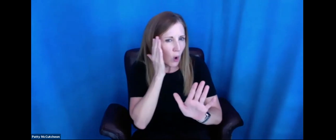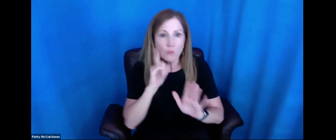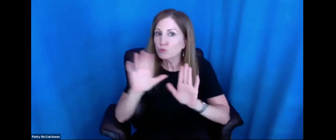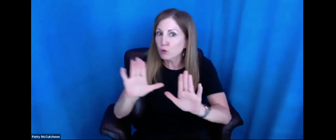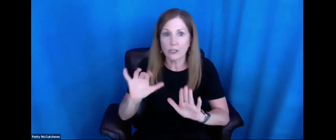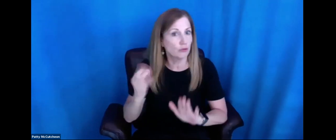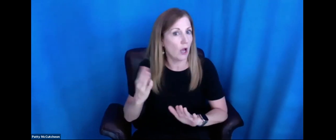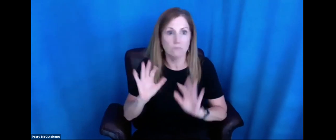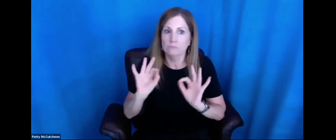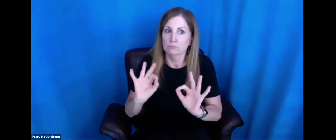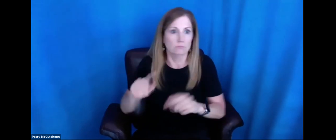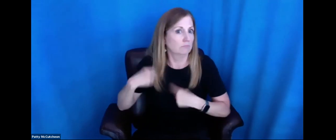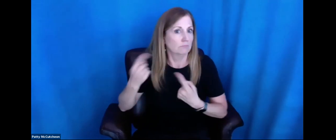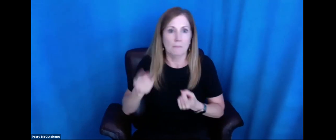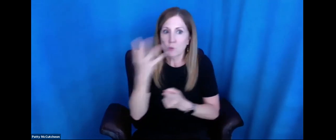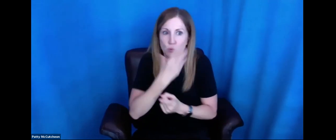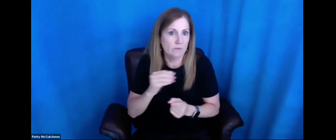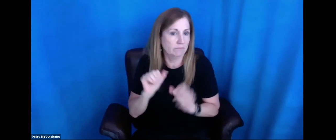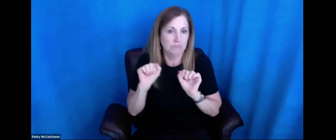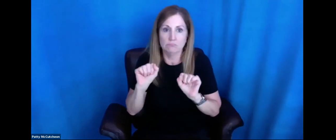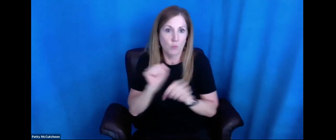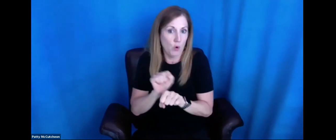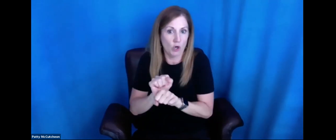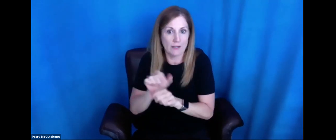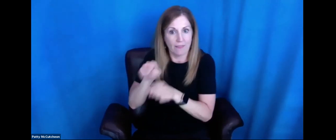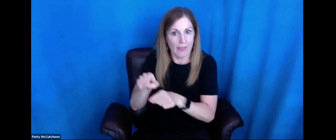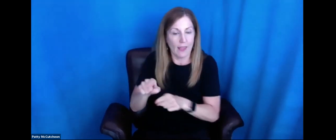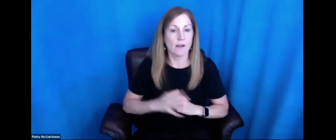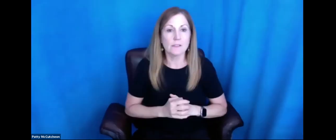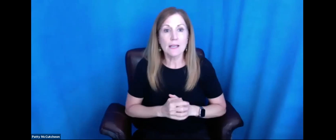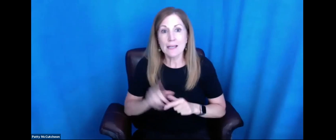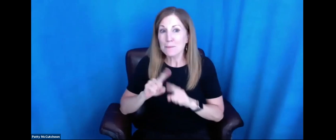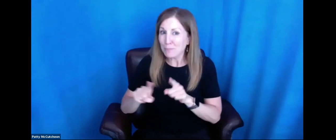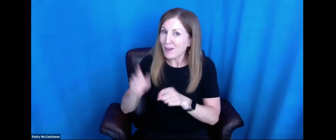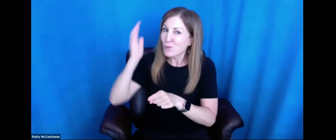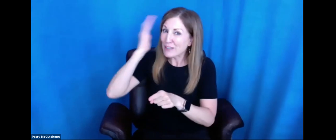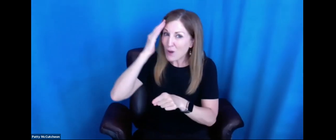They have always done a great job. But we know that people of a certain age are more